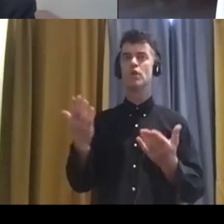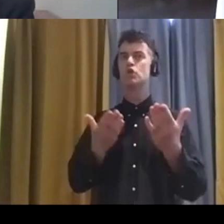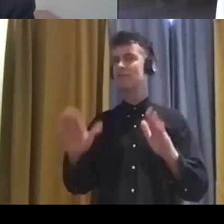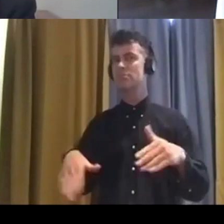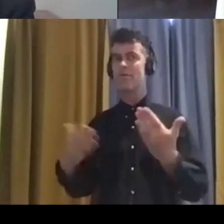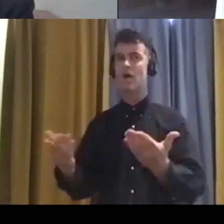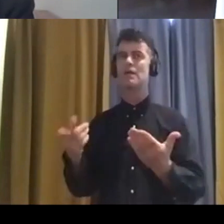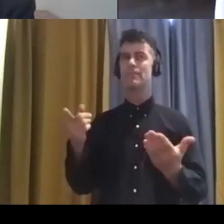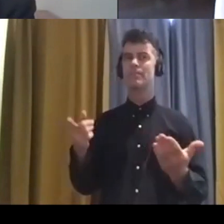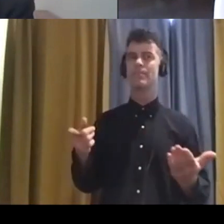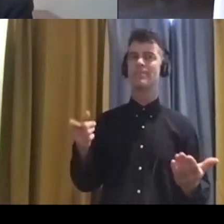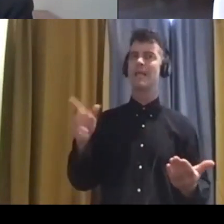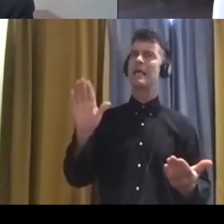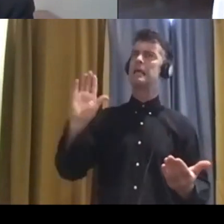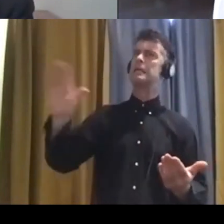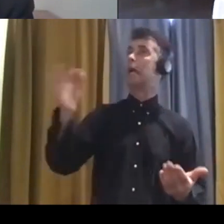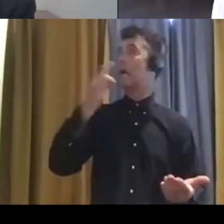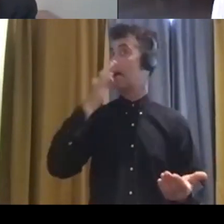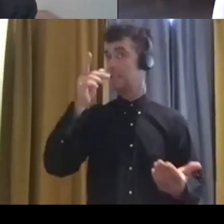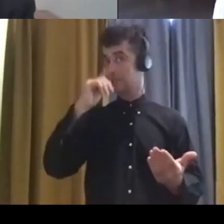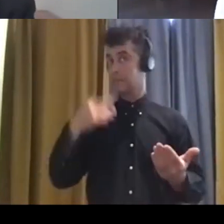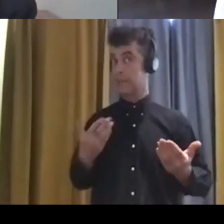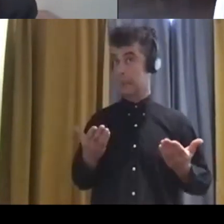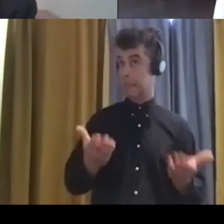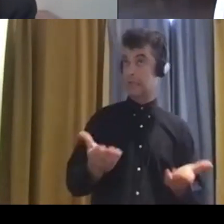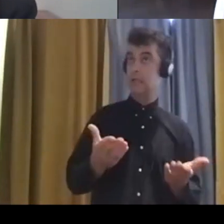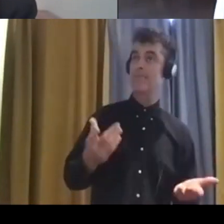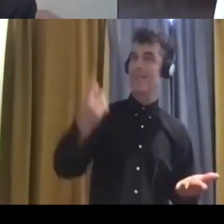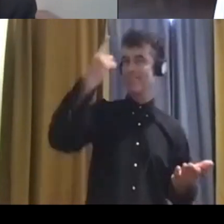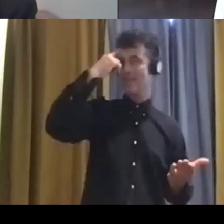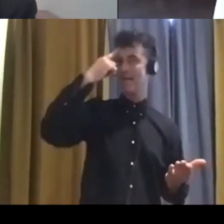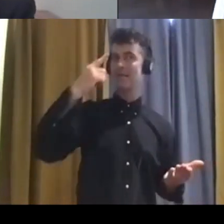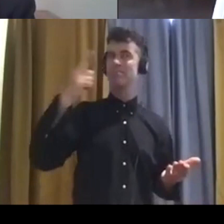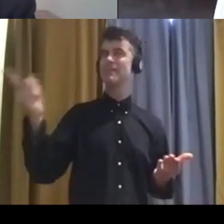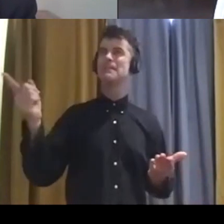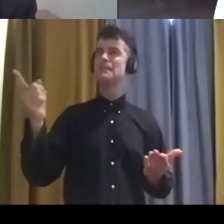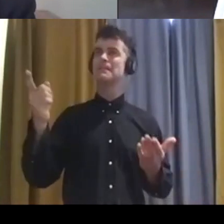permission seeking but then also not seeing themselves as the entrepreneurs, as the business